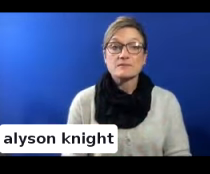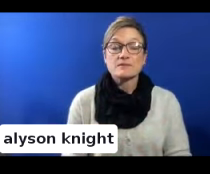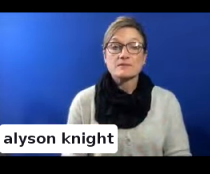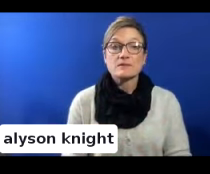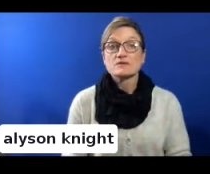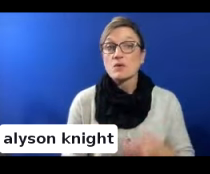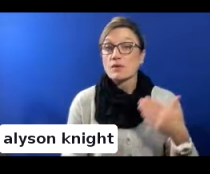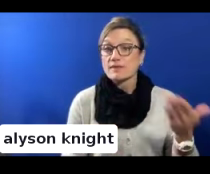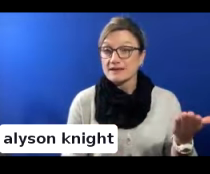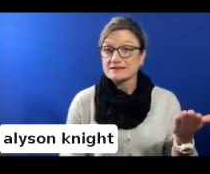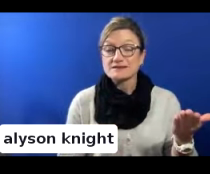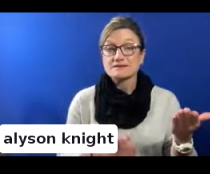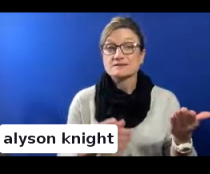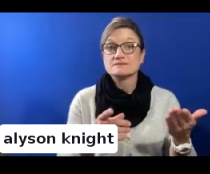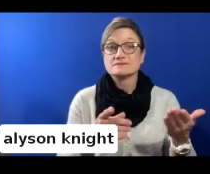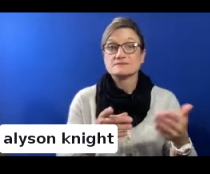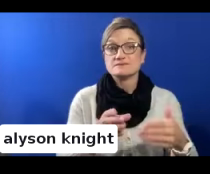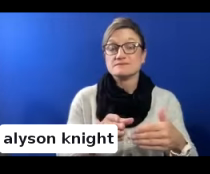This is the end of interim reporting.